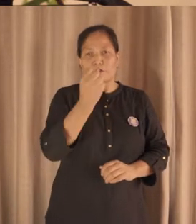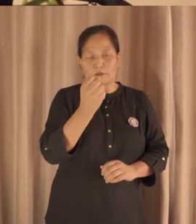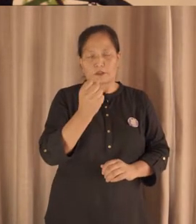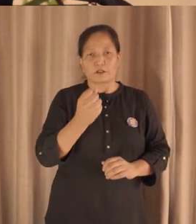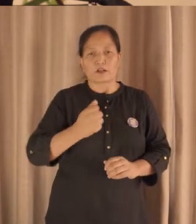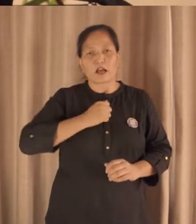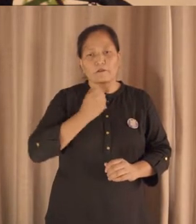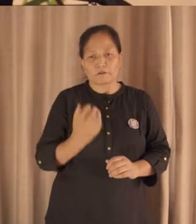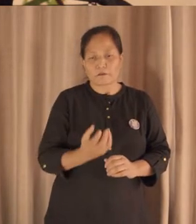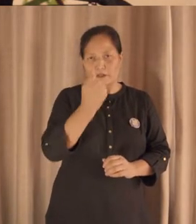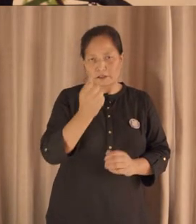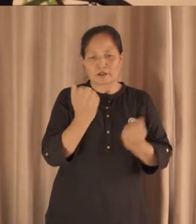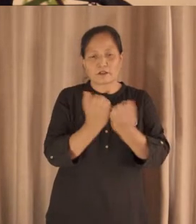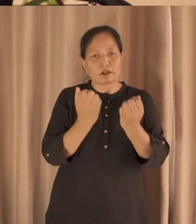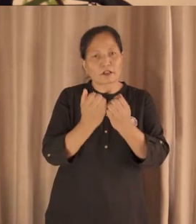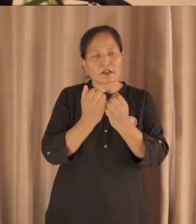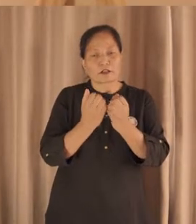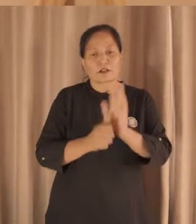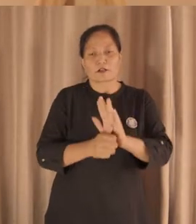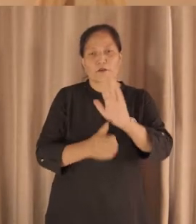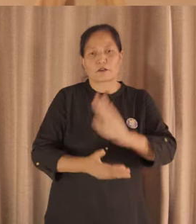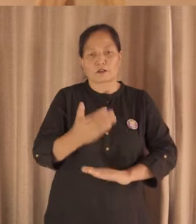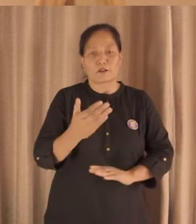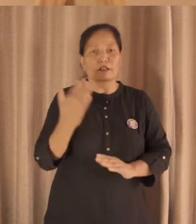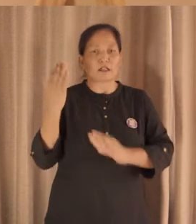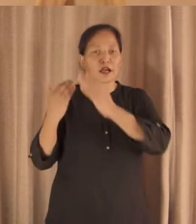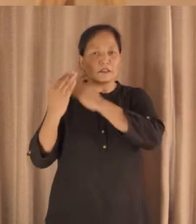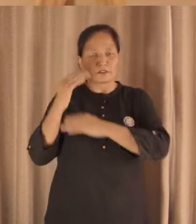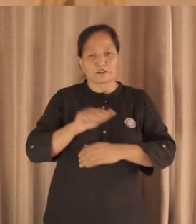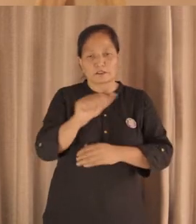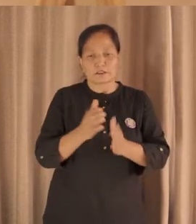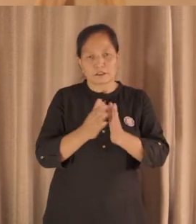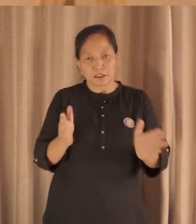big buildings and concrete houses and parks but while devaluing the historical and traditional